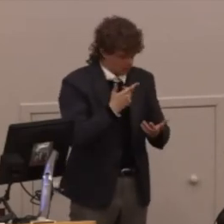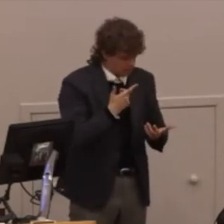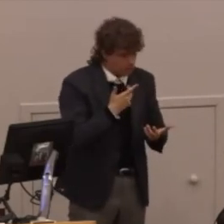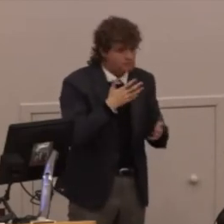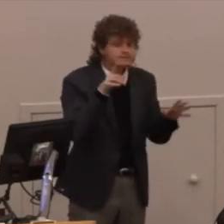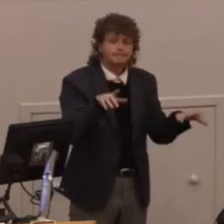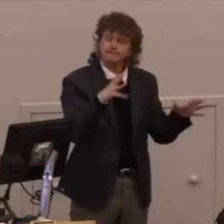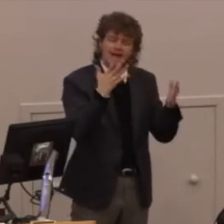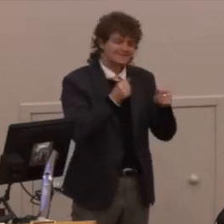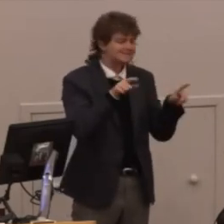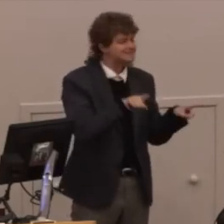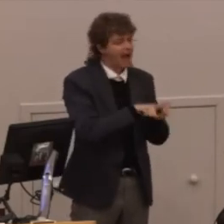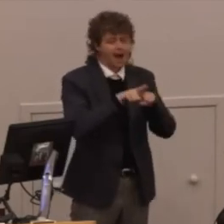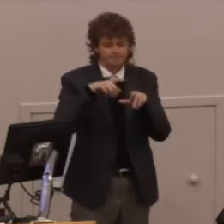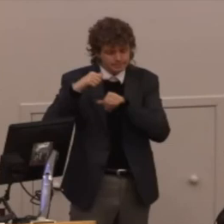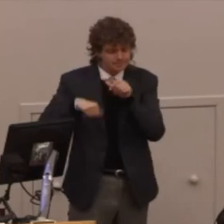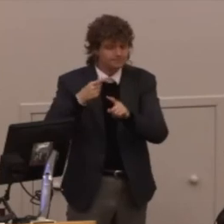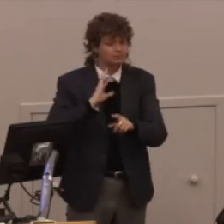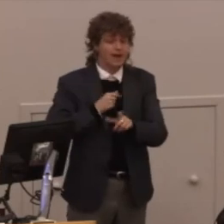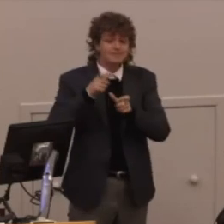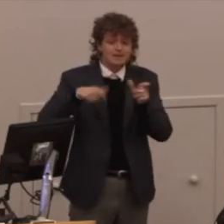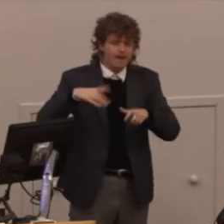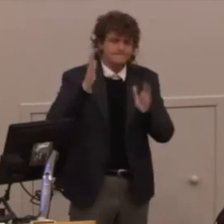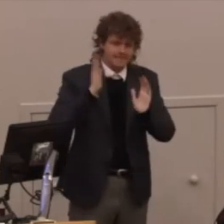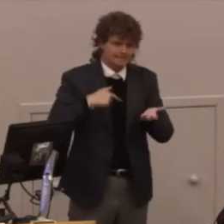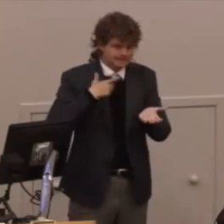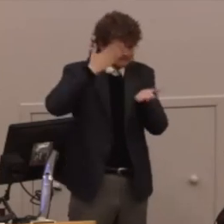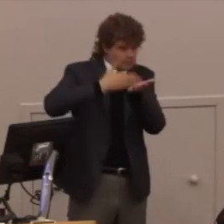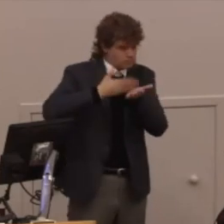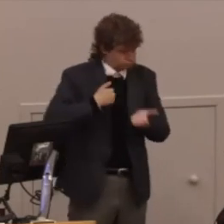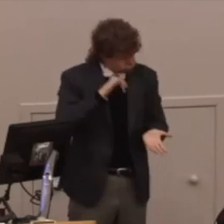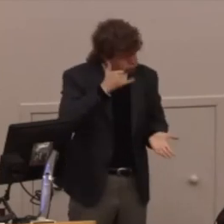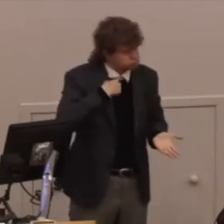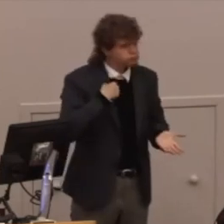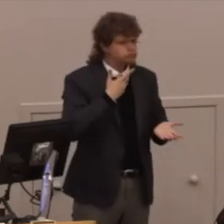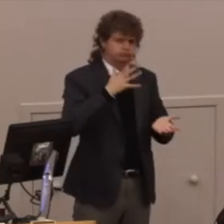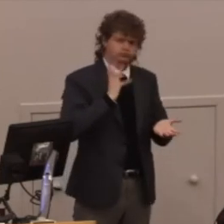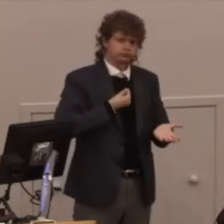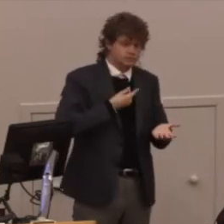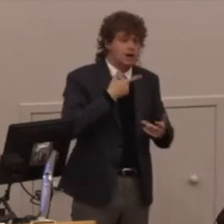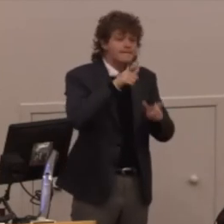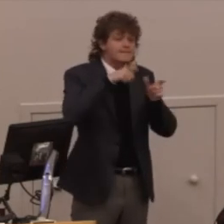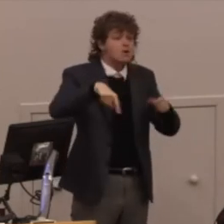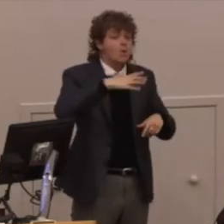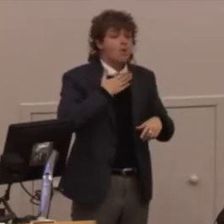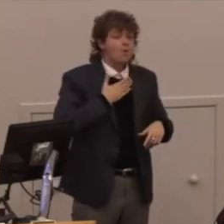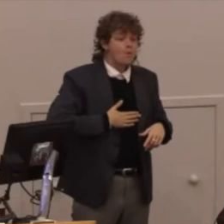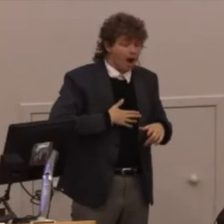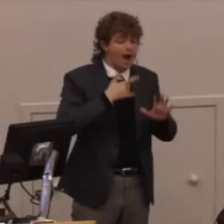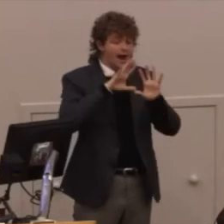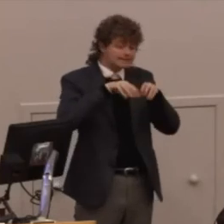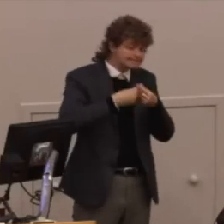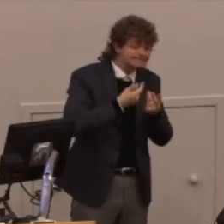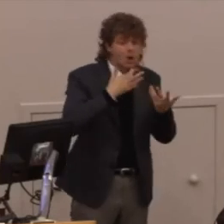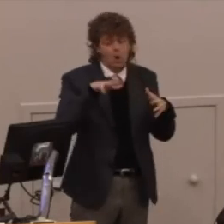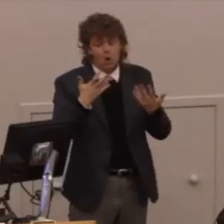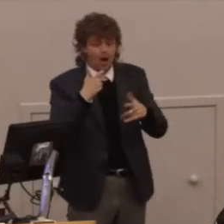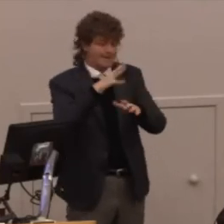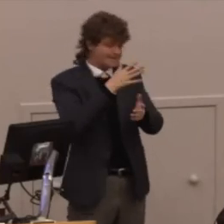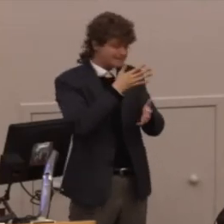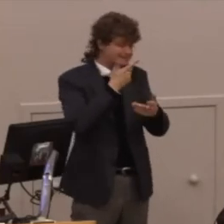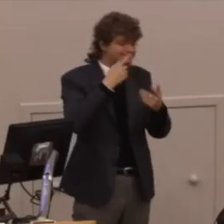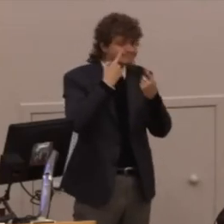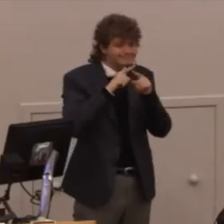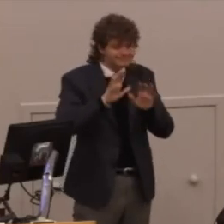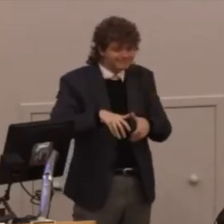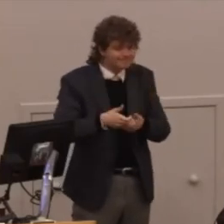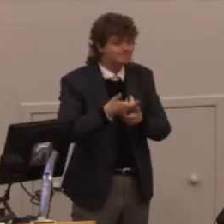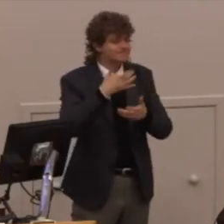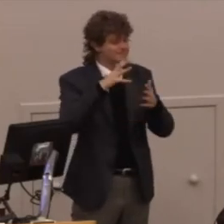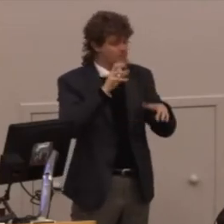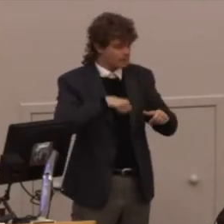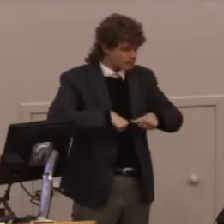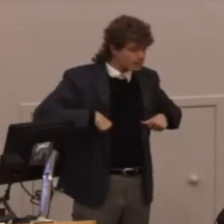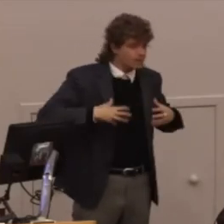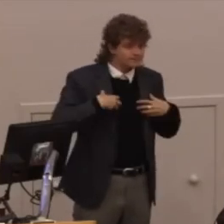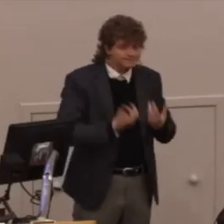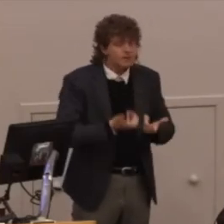So I